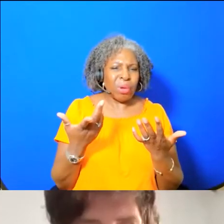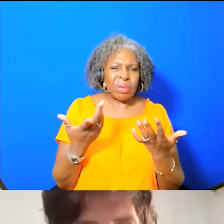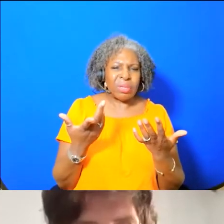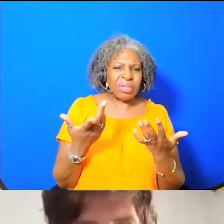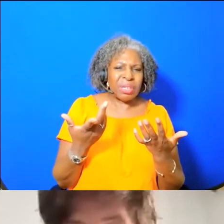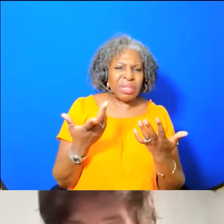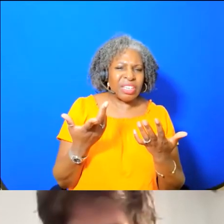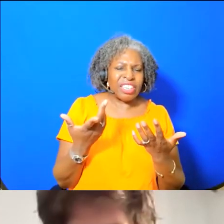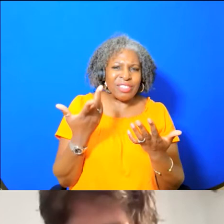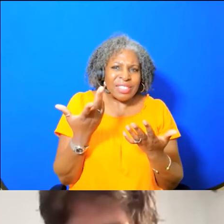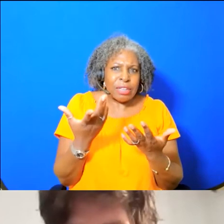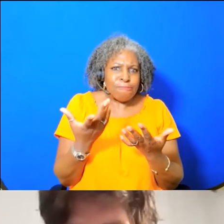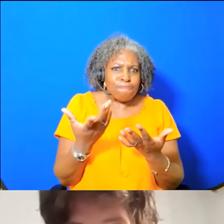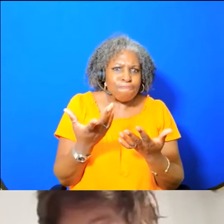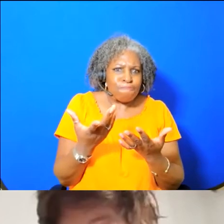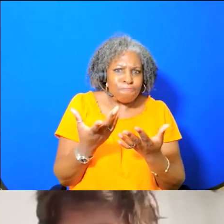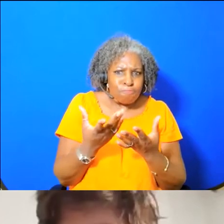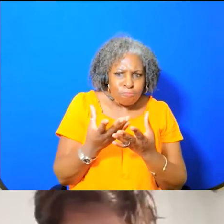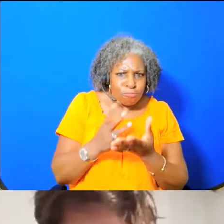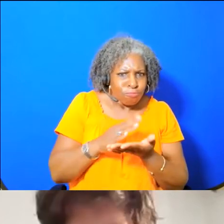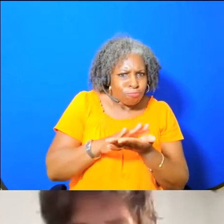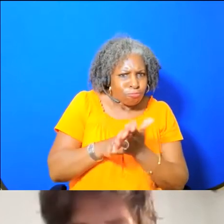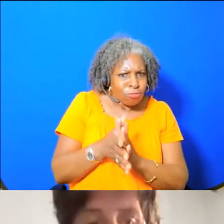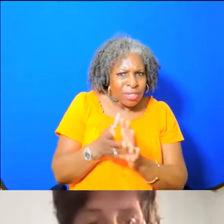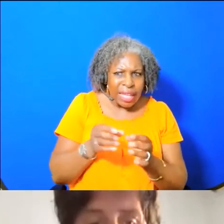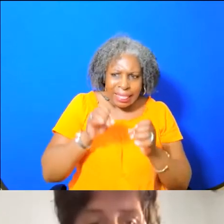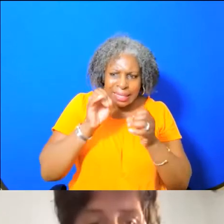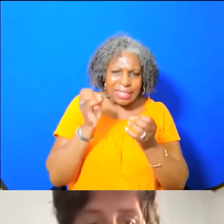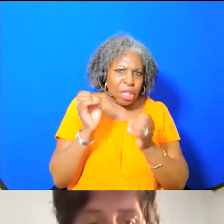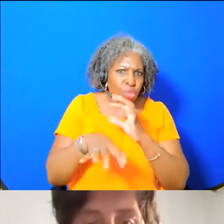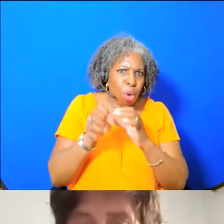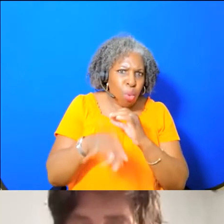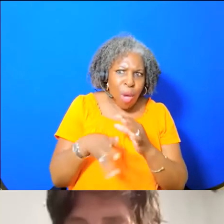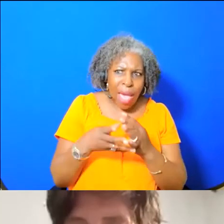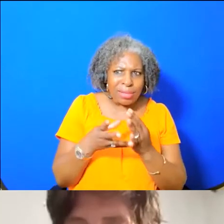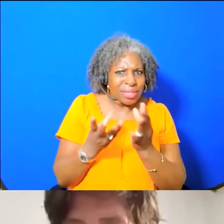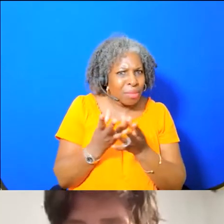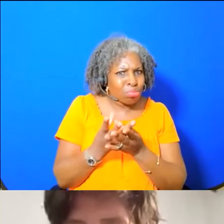or doesn't biodegrade quickly in the sea. And using that to create this kind of